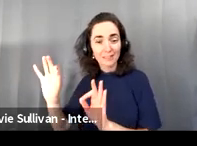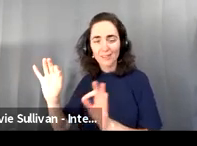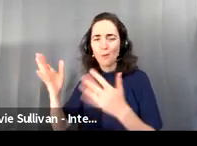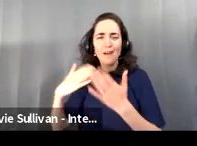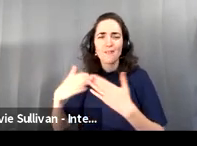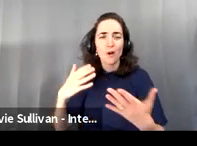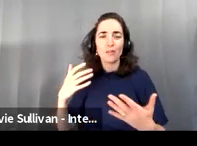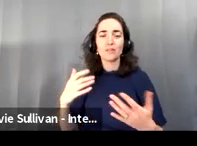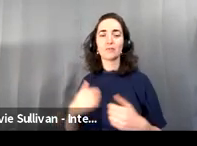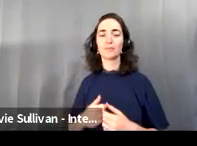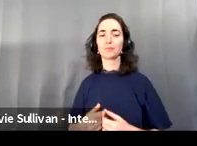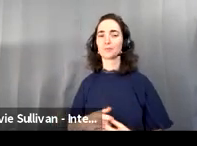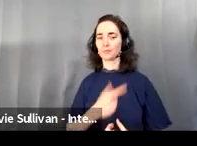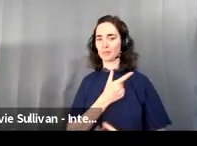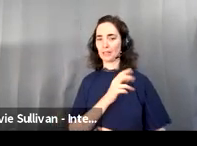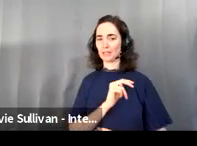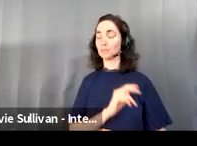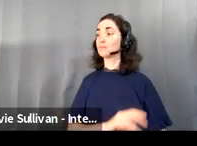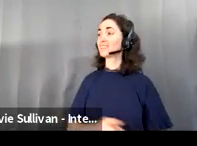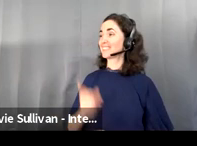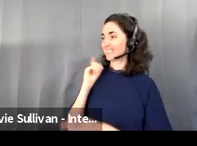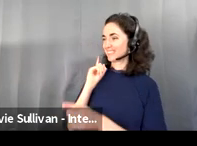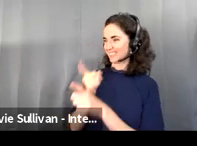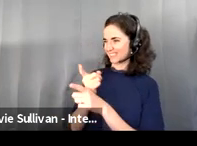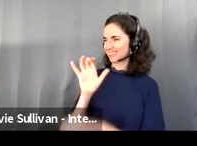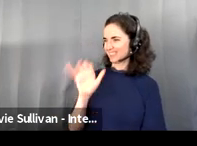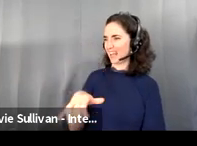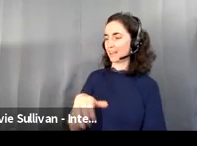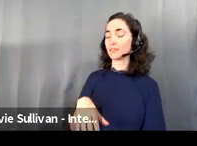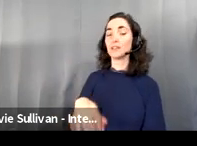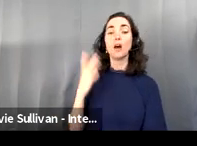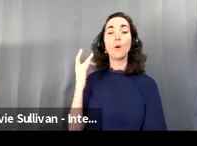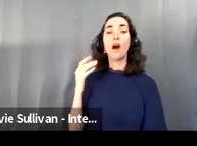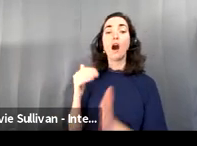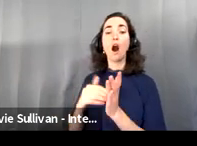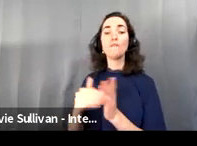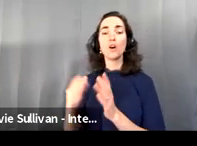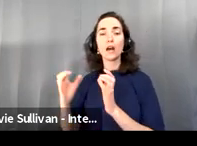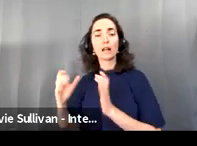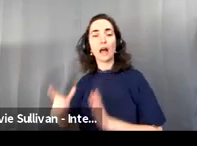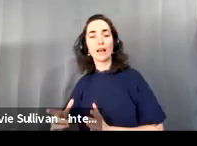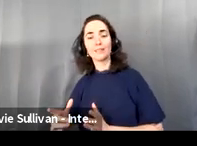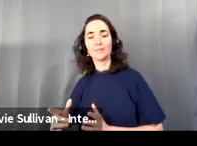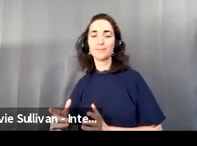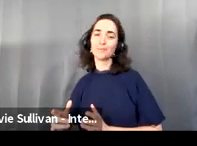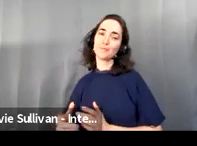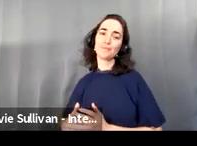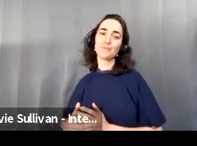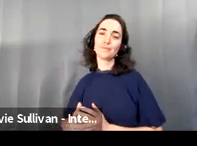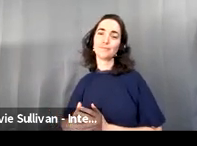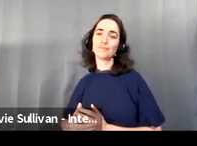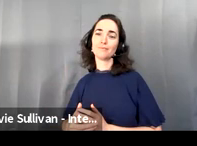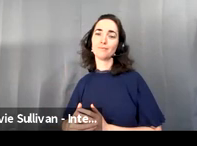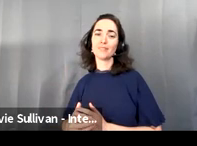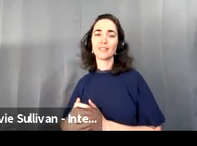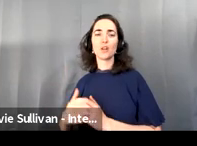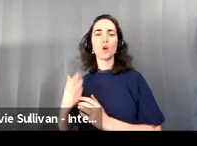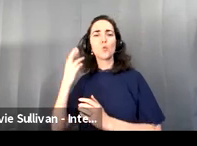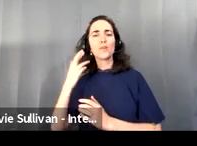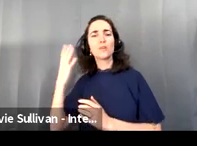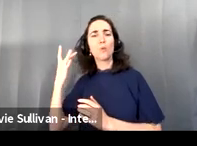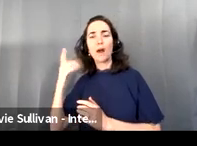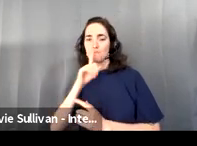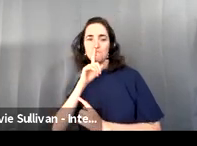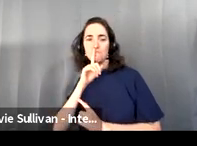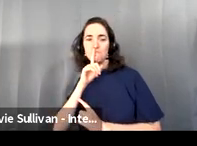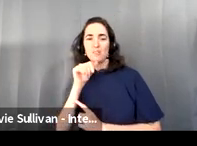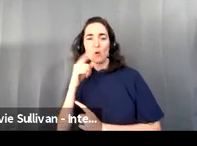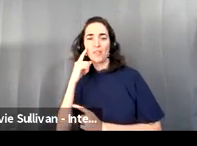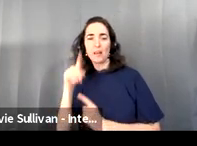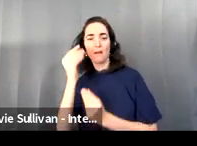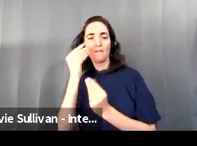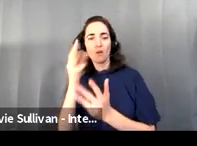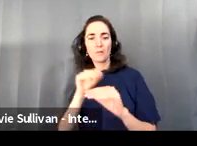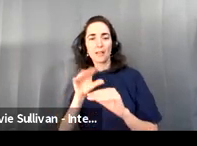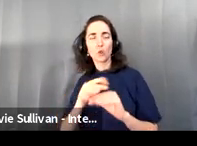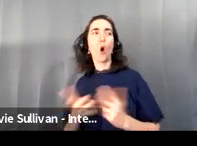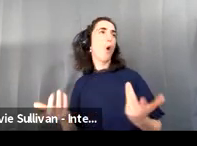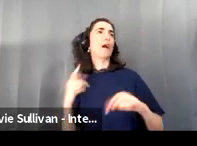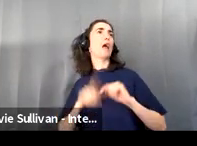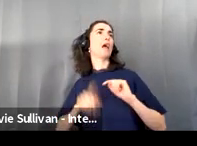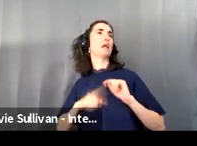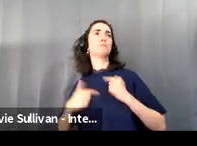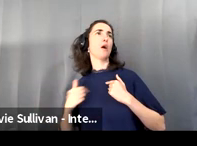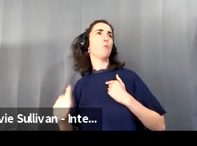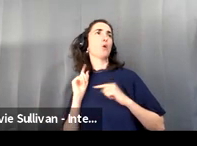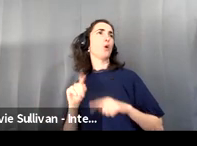may be exactly because a lot of times the client does not think to actually share just those tiny bits of information with the counselor. And so if it's not shared with the counselor.